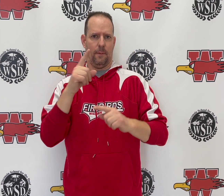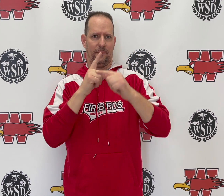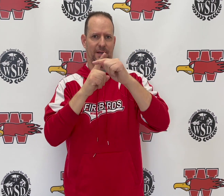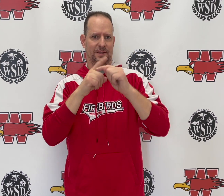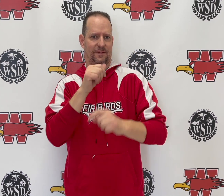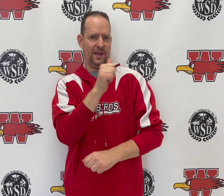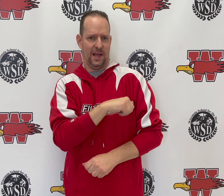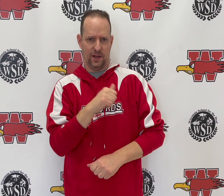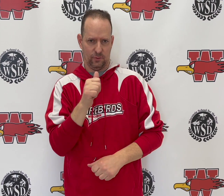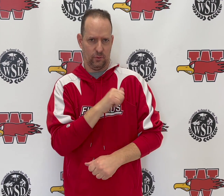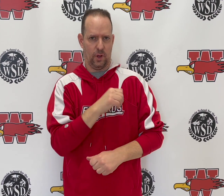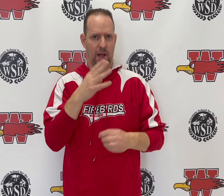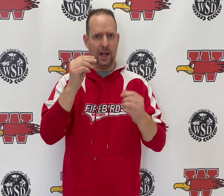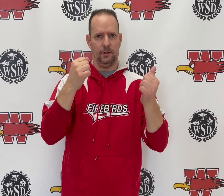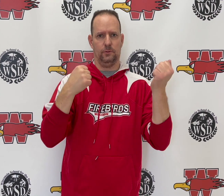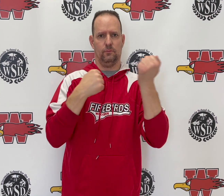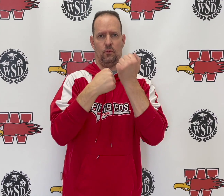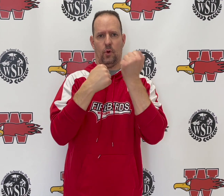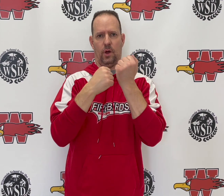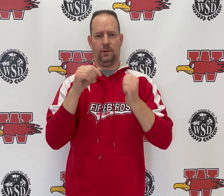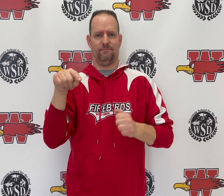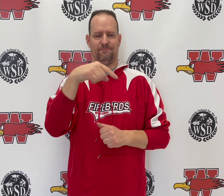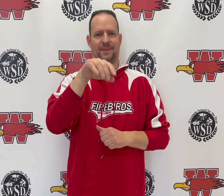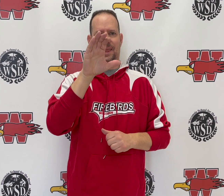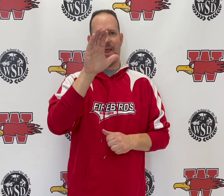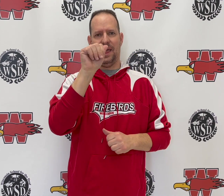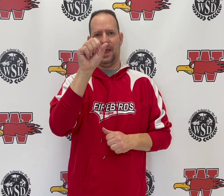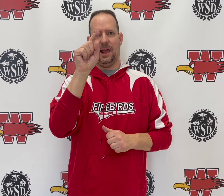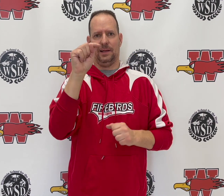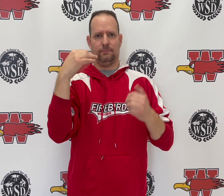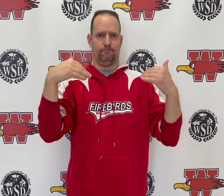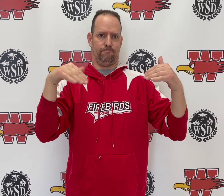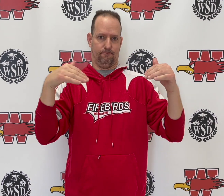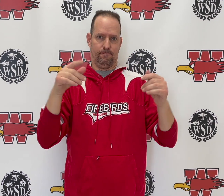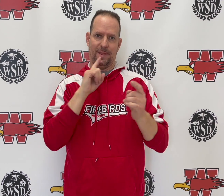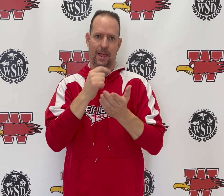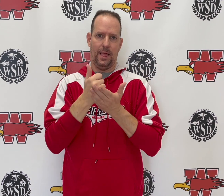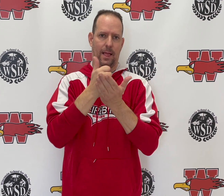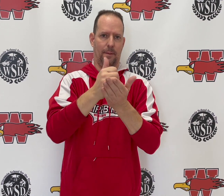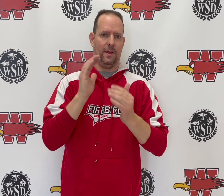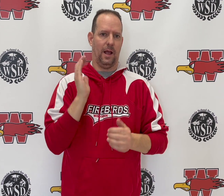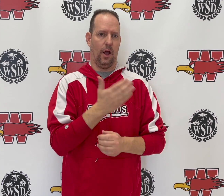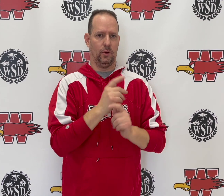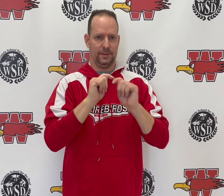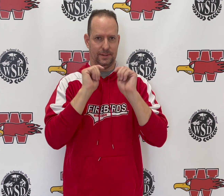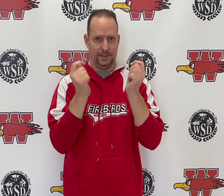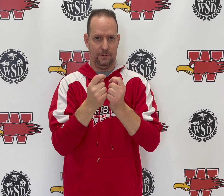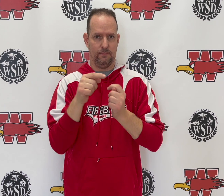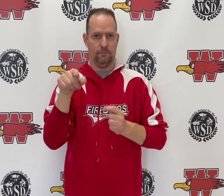But they continued with a positive attitude and supported the cast, which really helped our team.